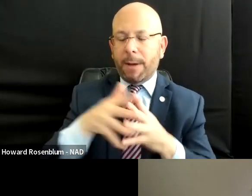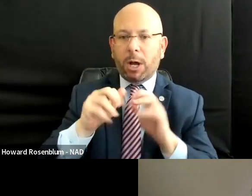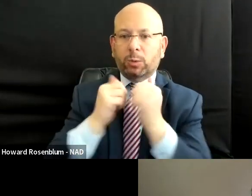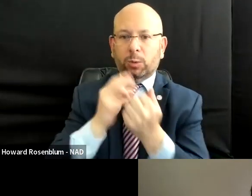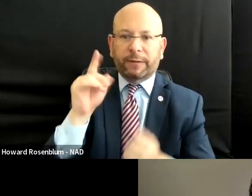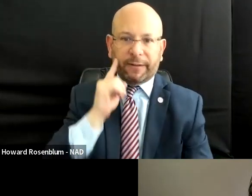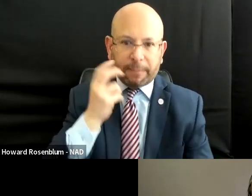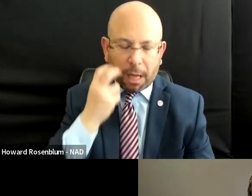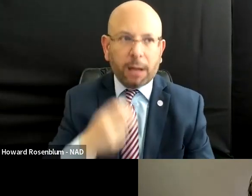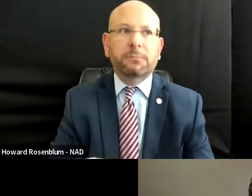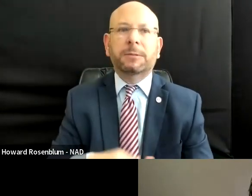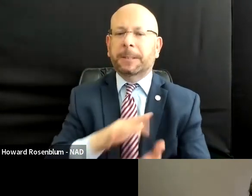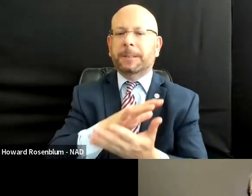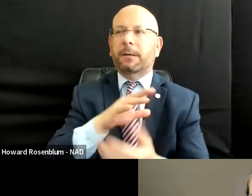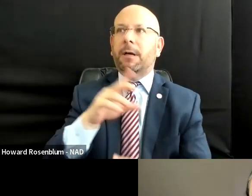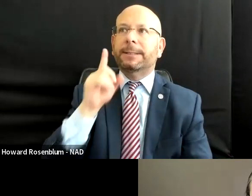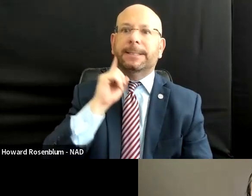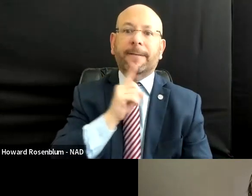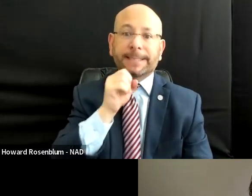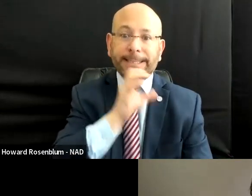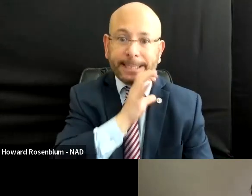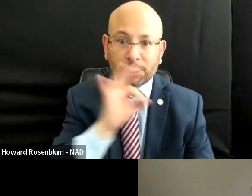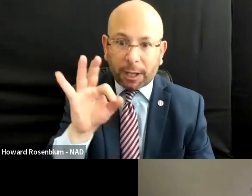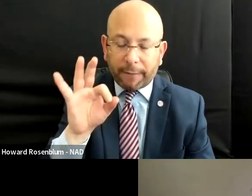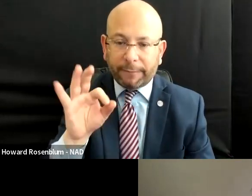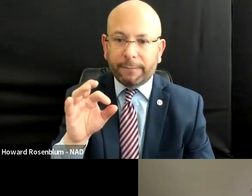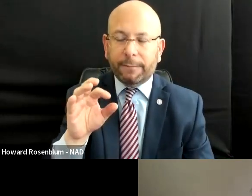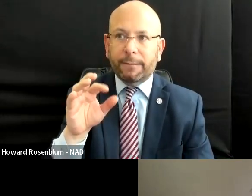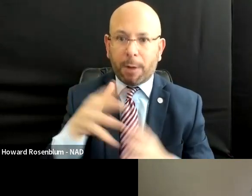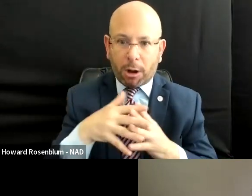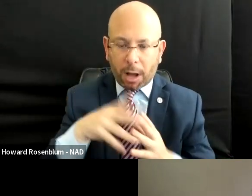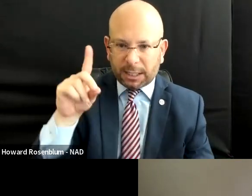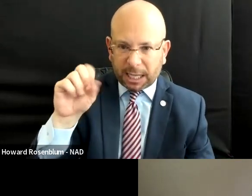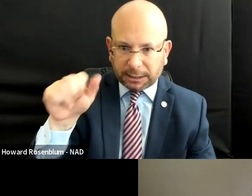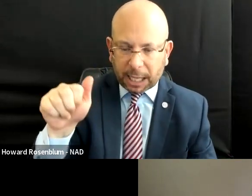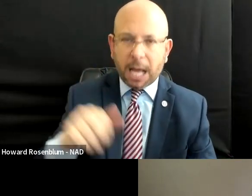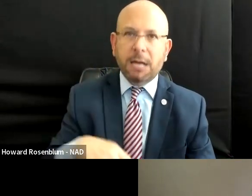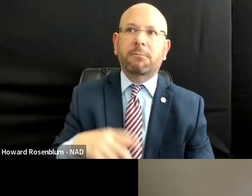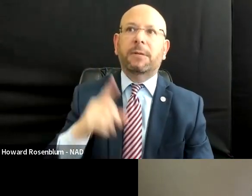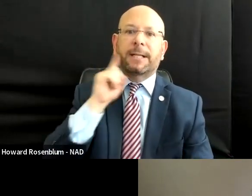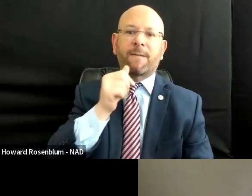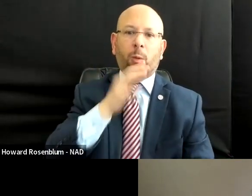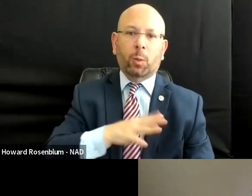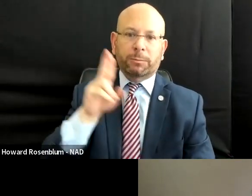it's NHLAD. Asian Deaf Communities, Indigenous Deaf Communities, Deaf